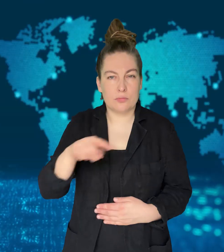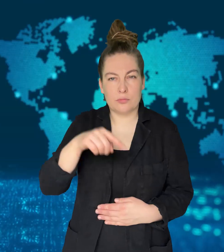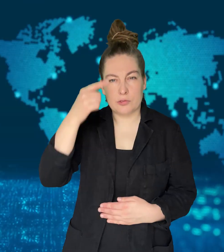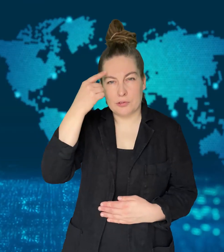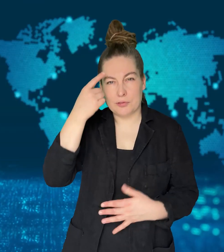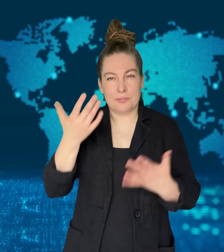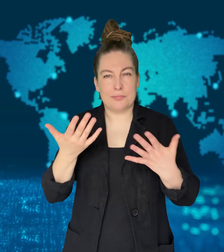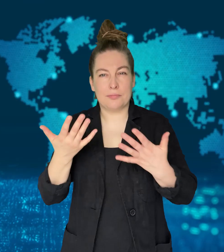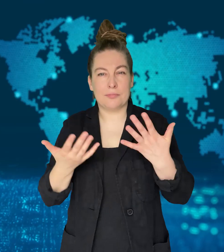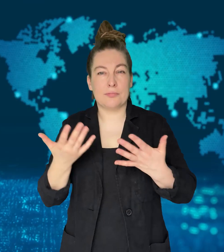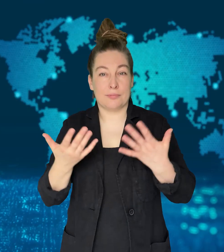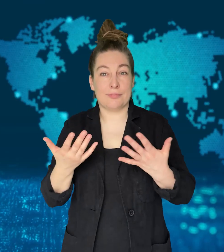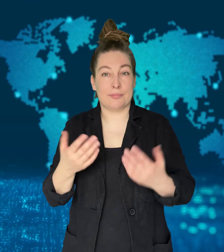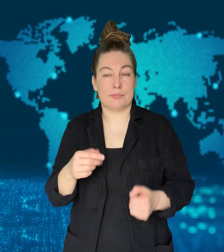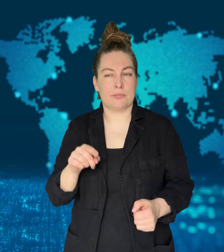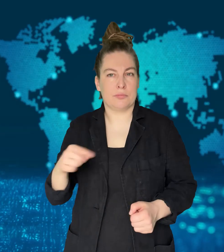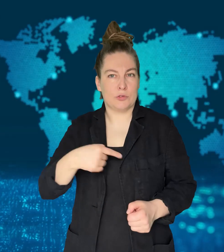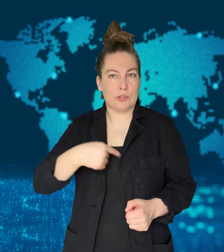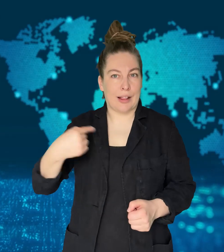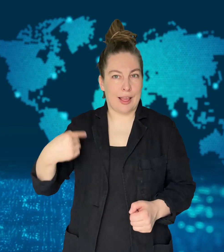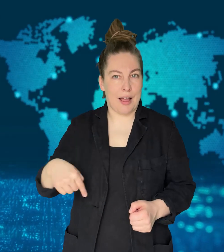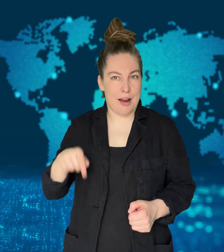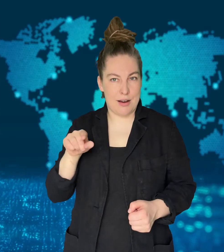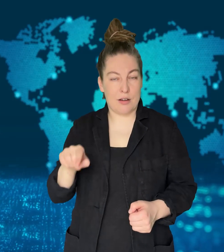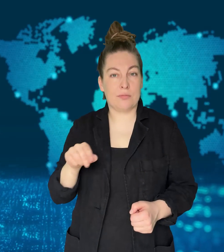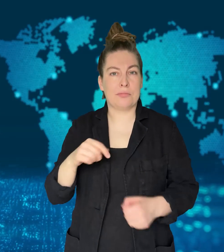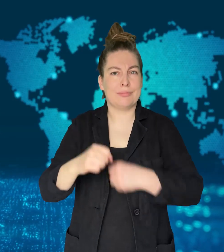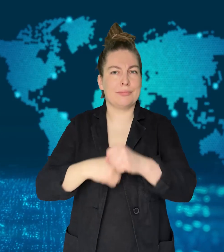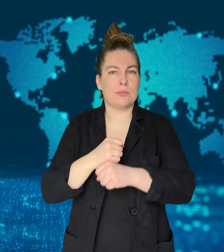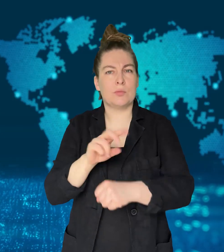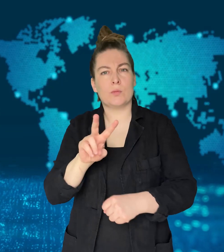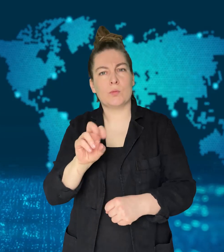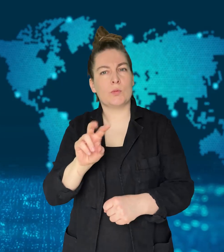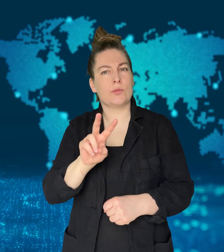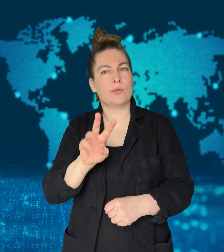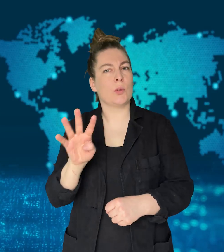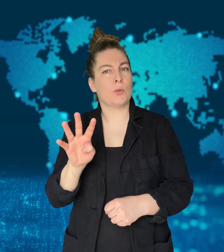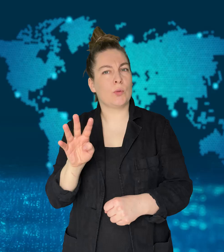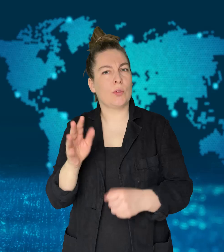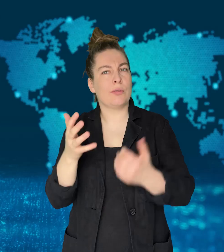[MONIKA]: China's satellites appear to